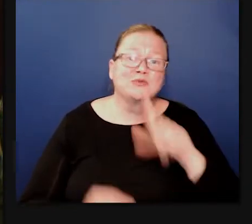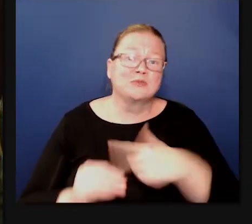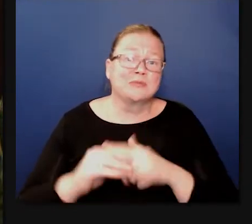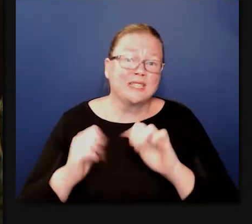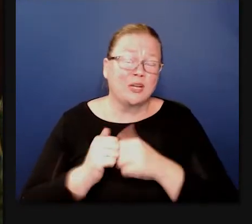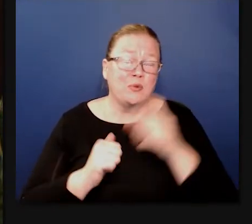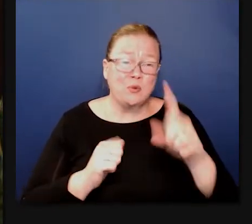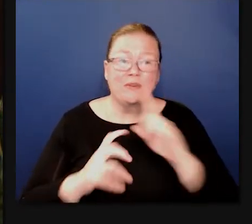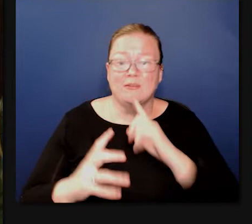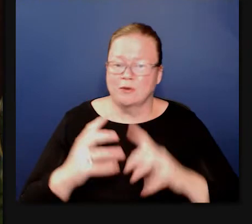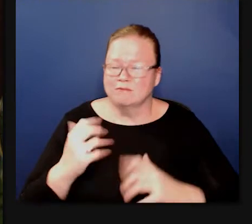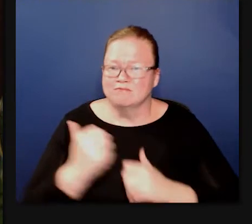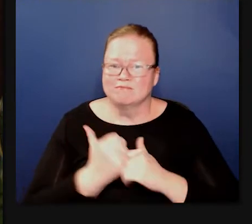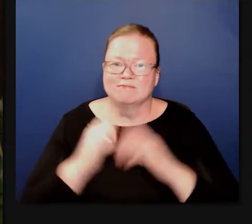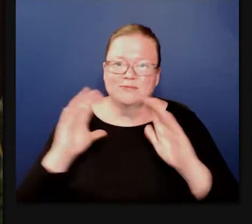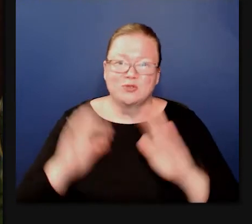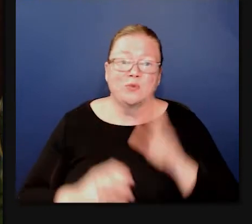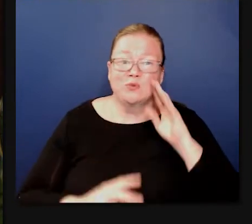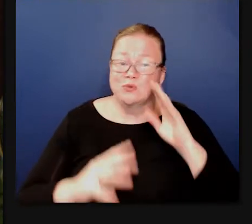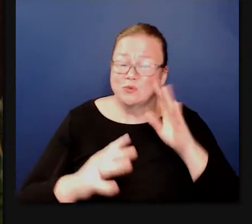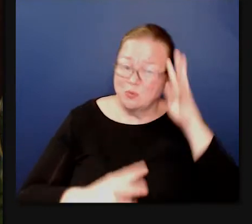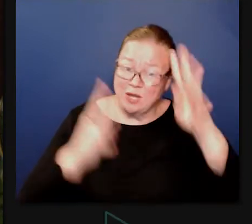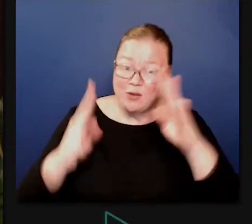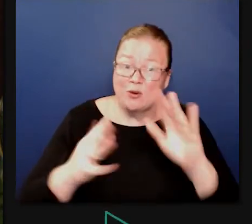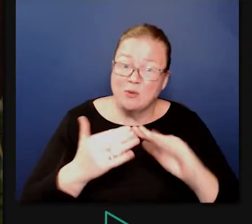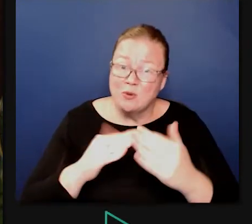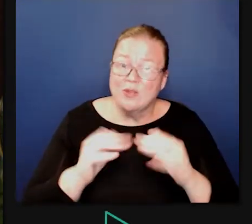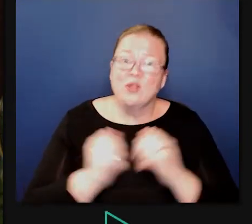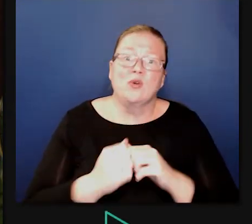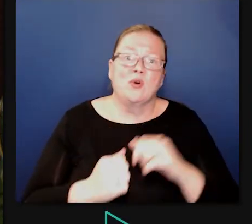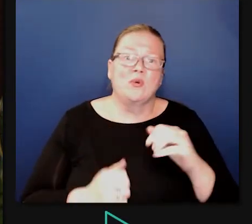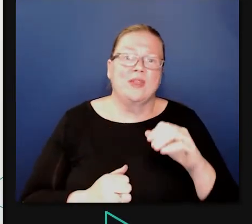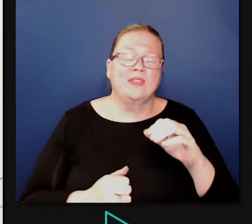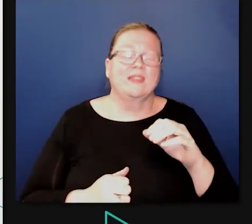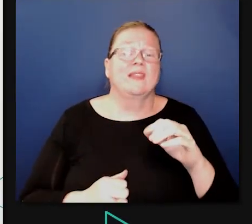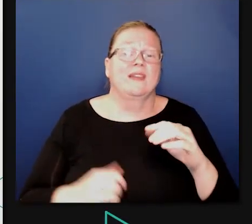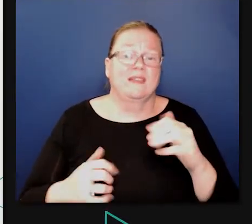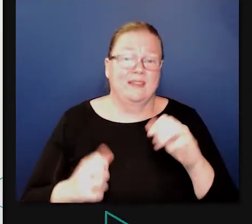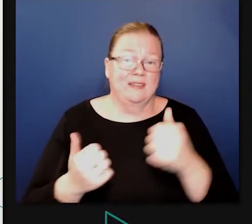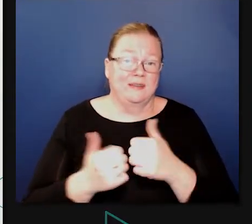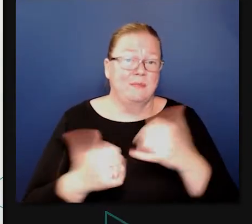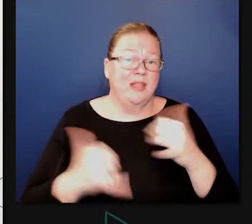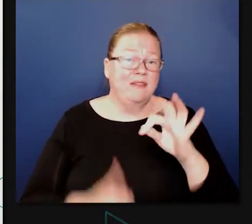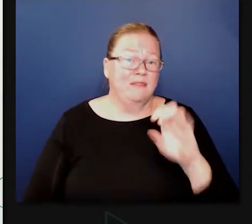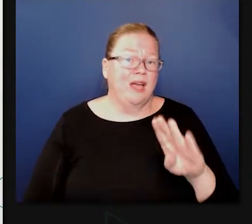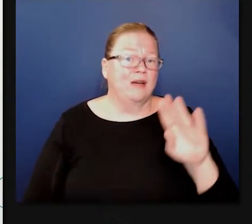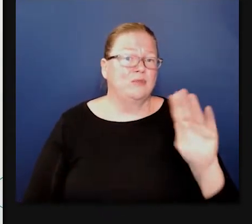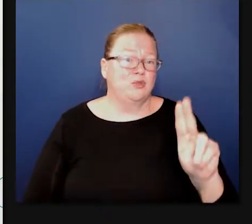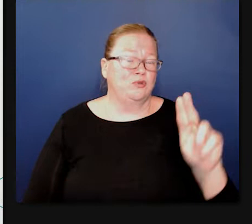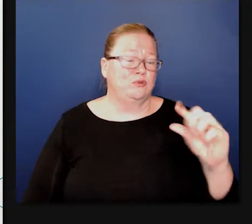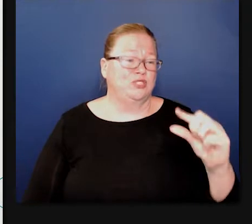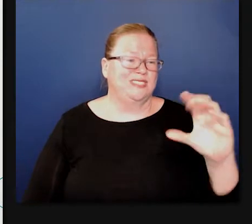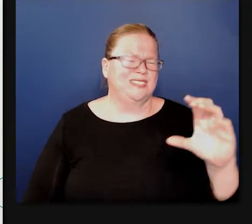about how you can supercharge your creator community with PlayFab UGC. So I'll go over quick the agenda for today.